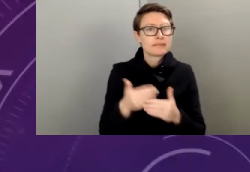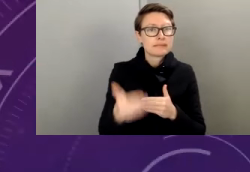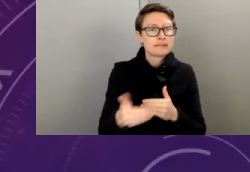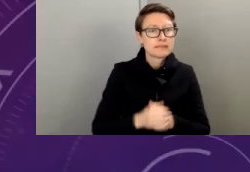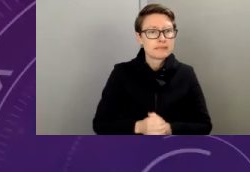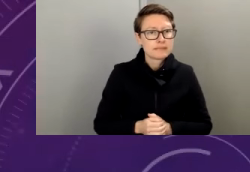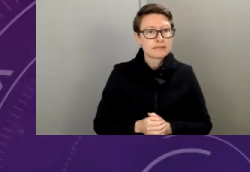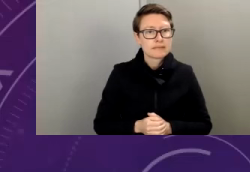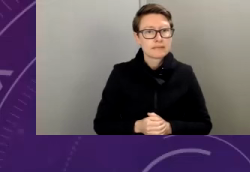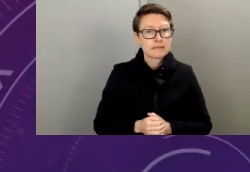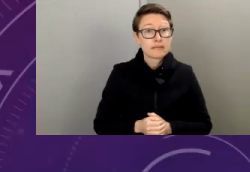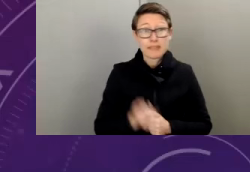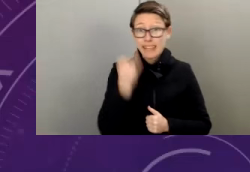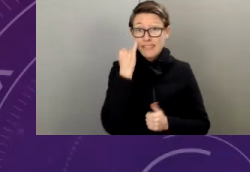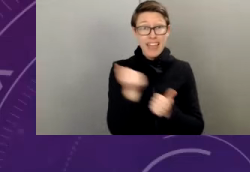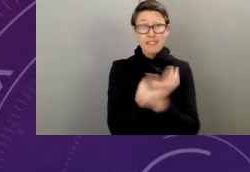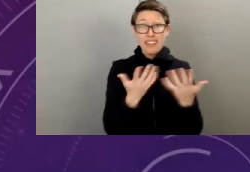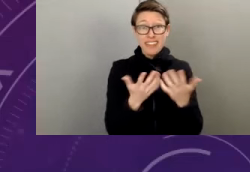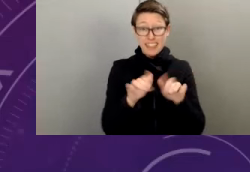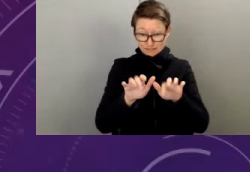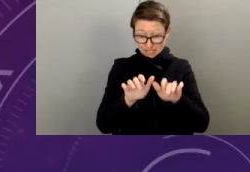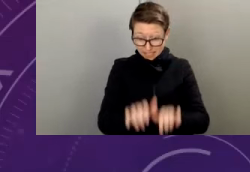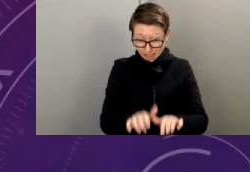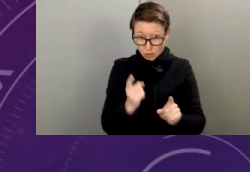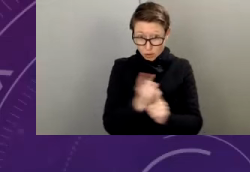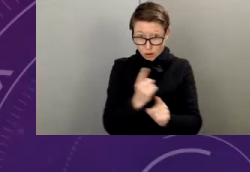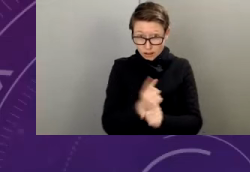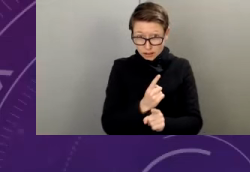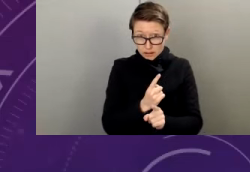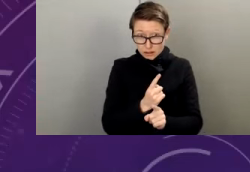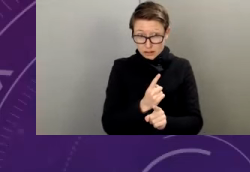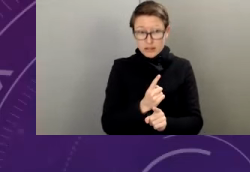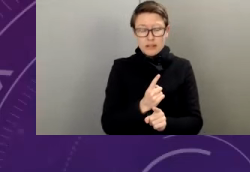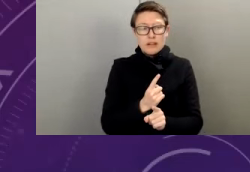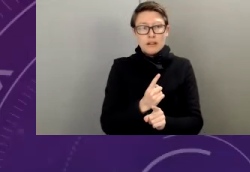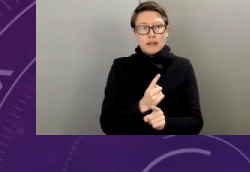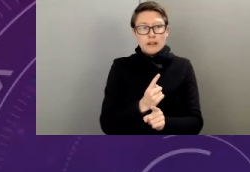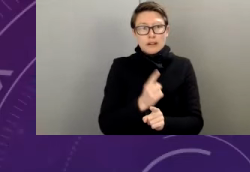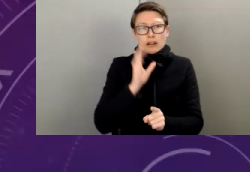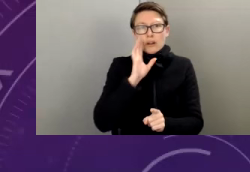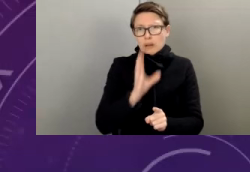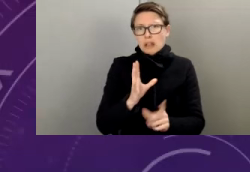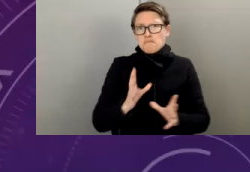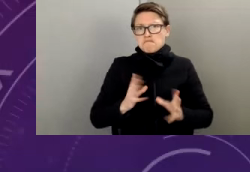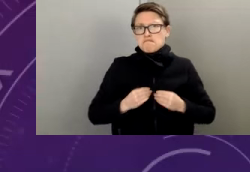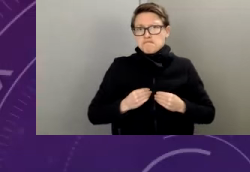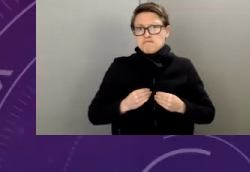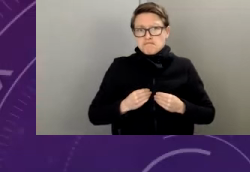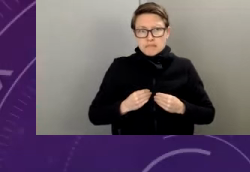If everything is filled out correctly, it should be okay. You'll get the message. That's his file.